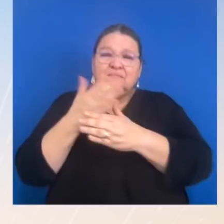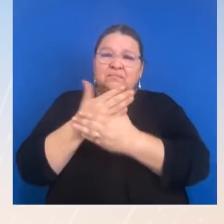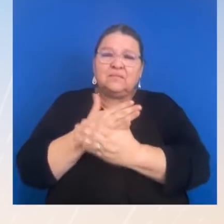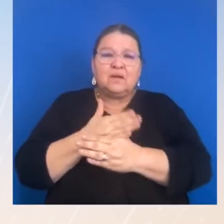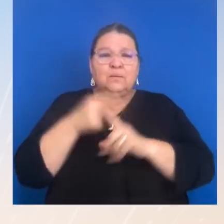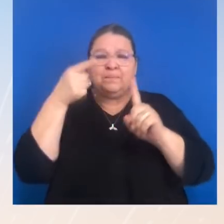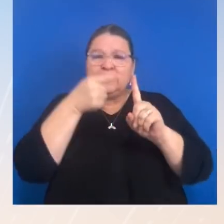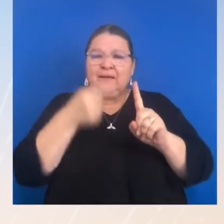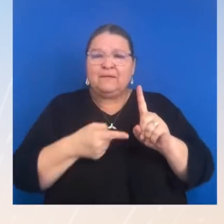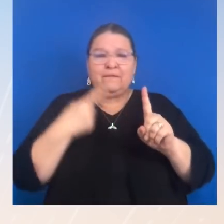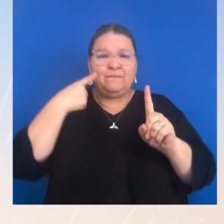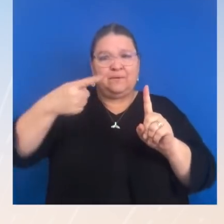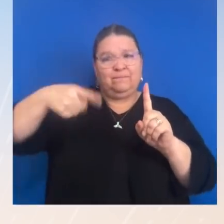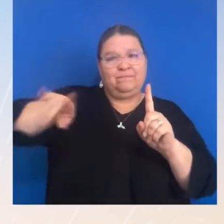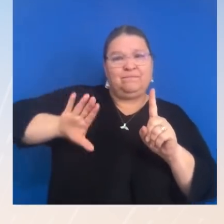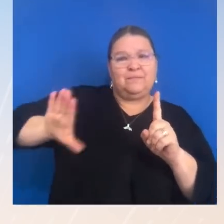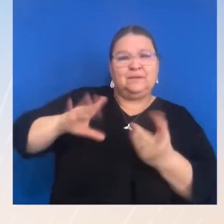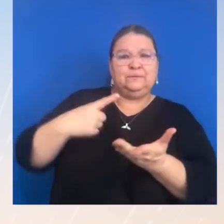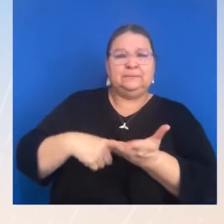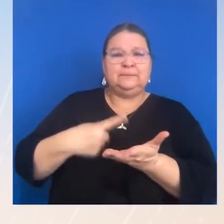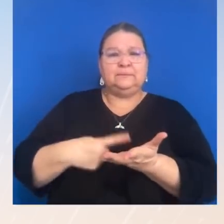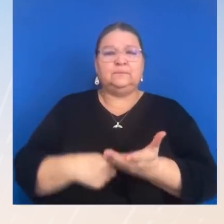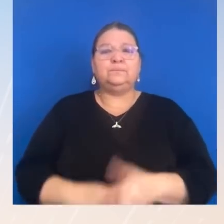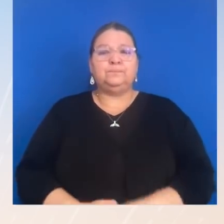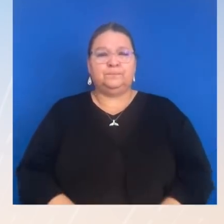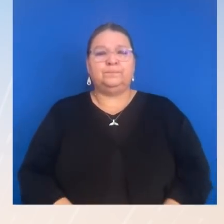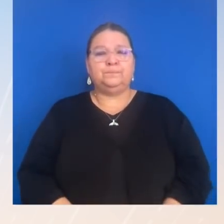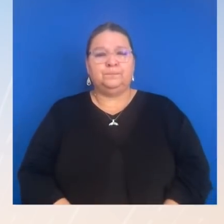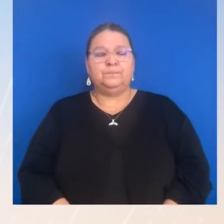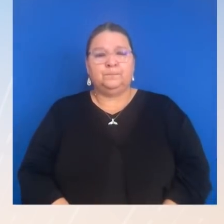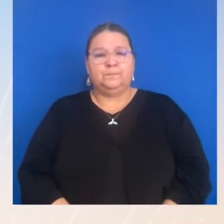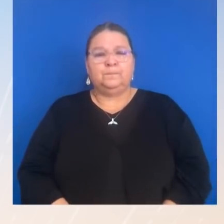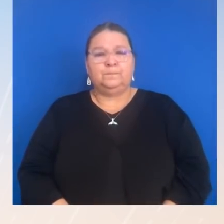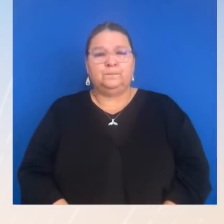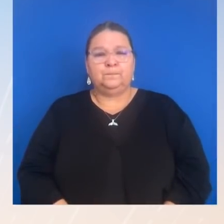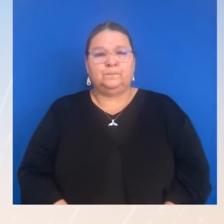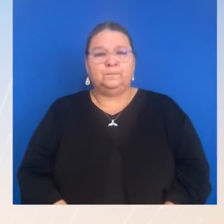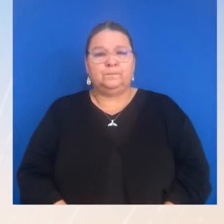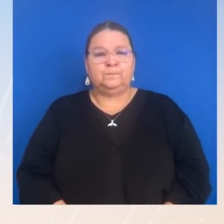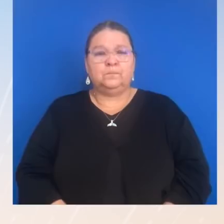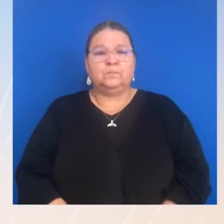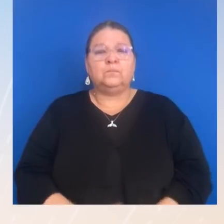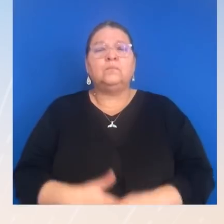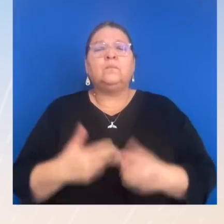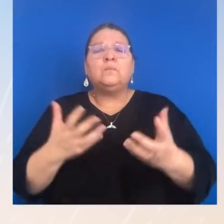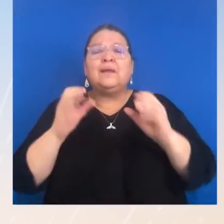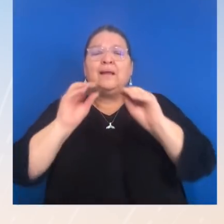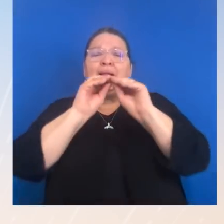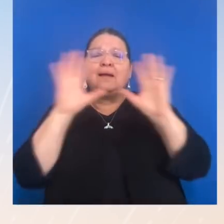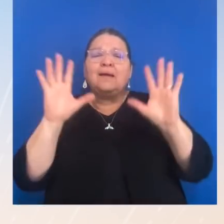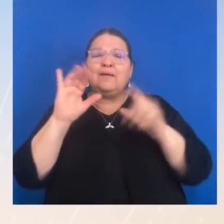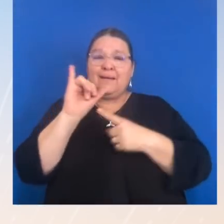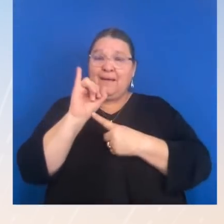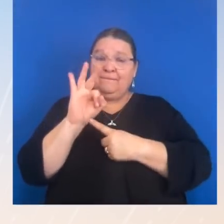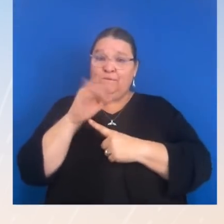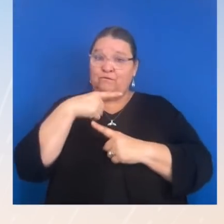Are you saying if Russia does conduct a chemical weapons attack in Ukraine, there will not be a military response from the United States?